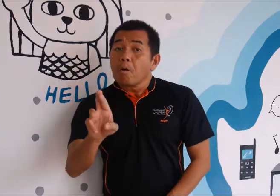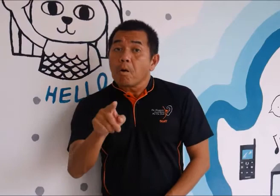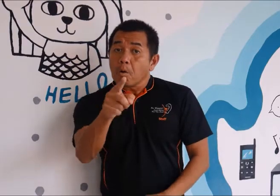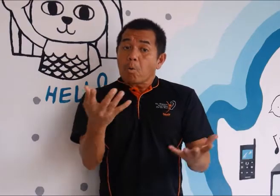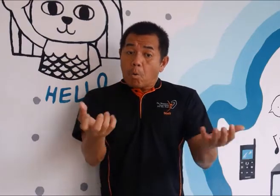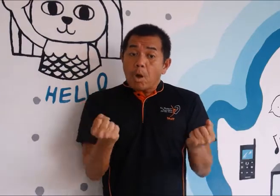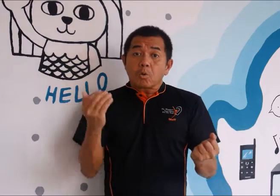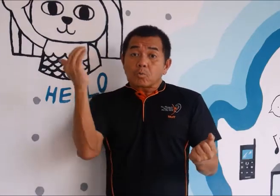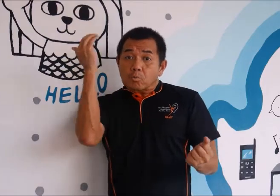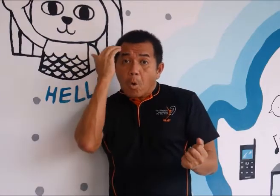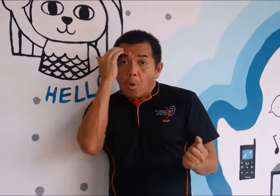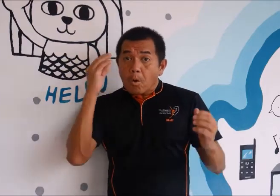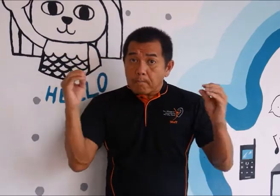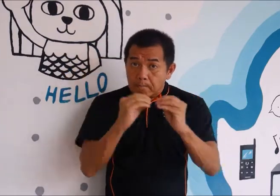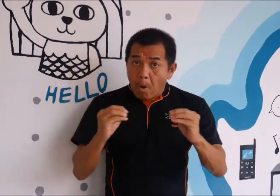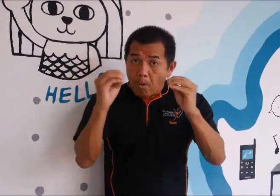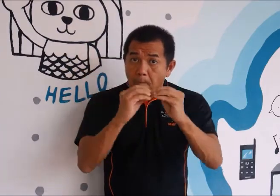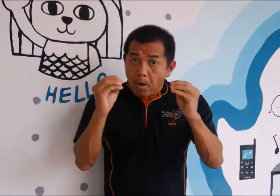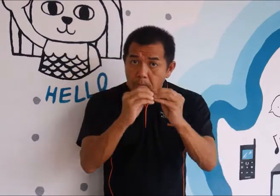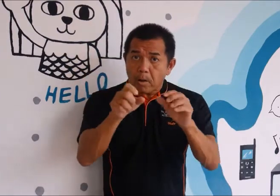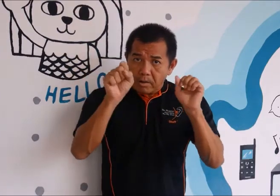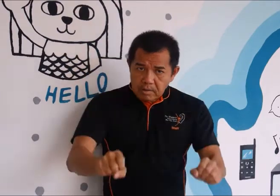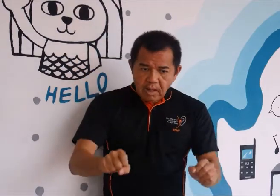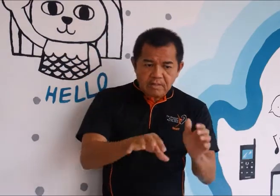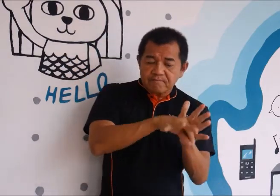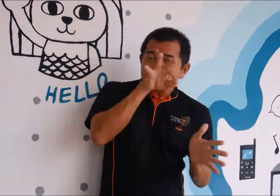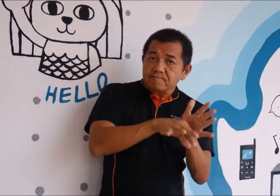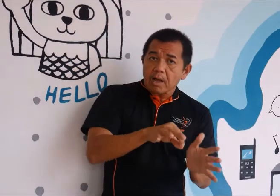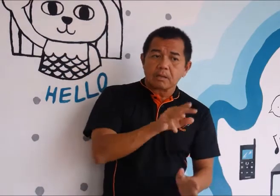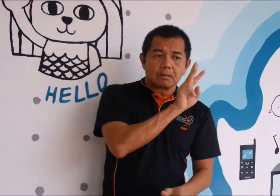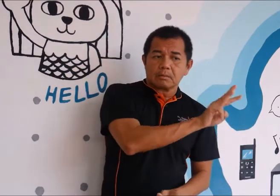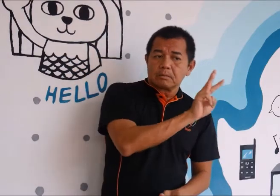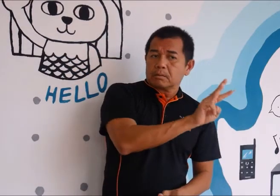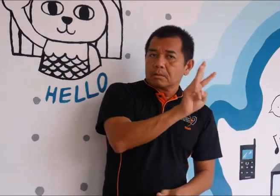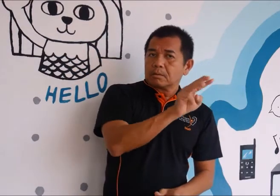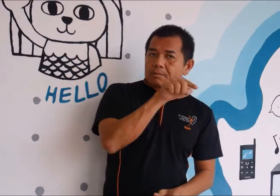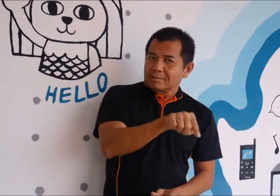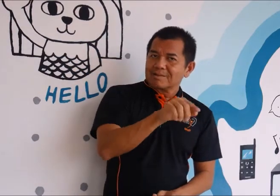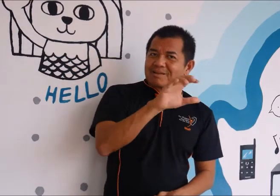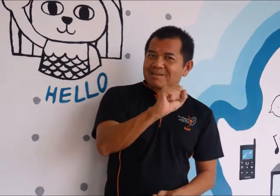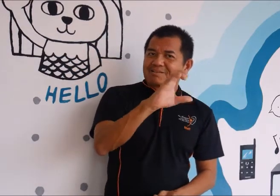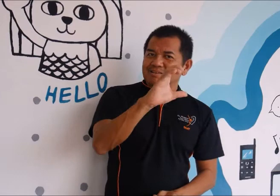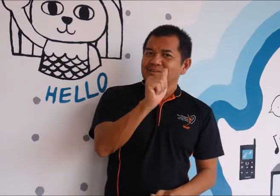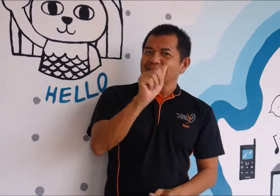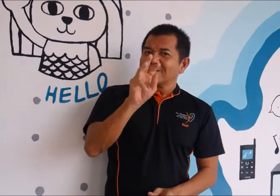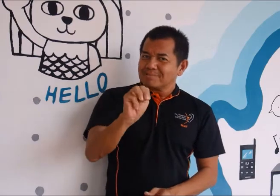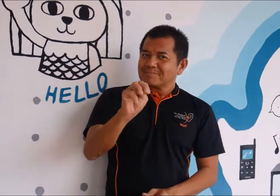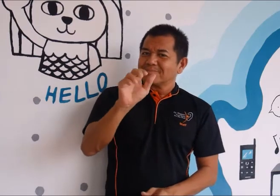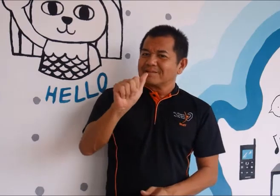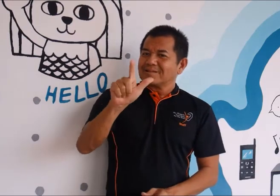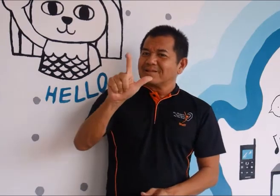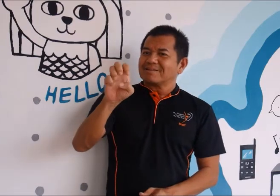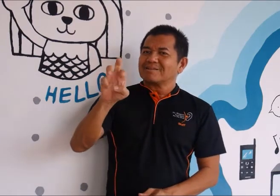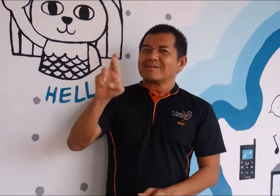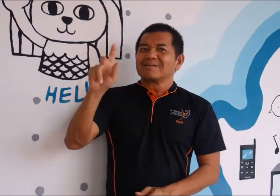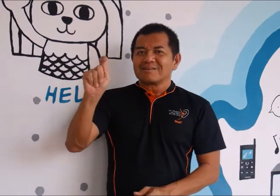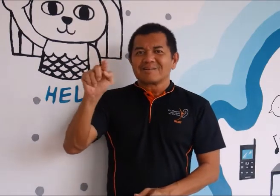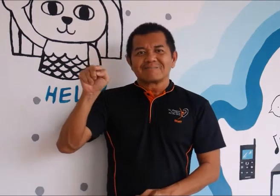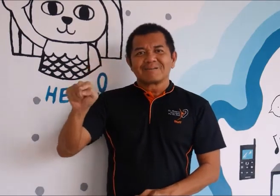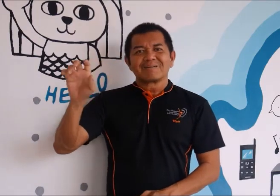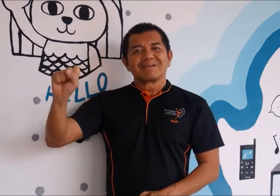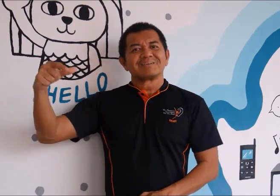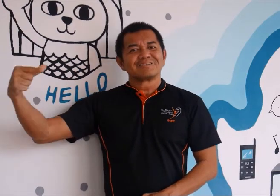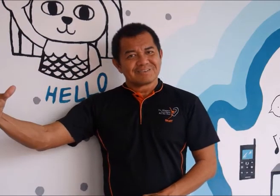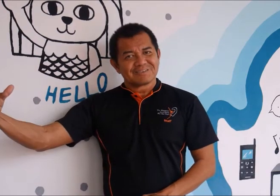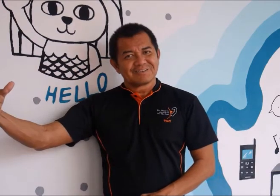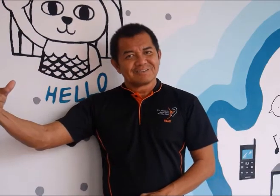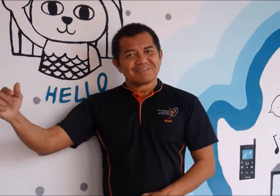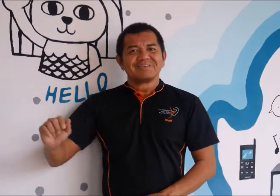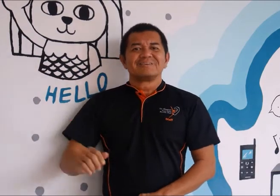or you can find out more information at www.scamalert.sg.